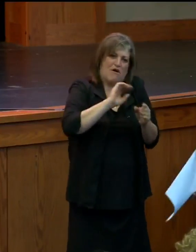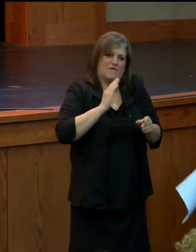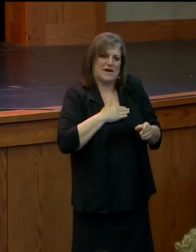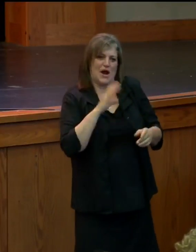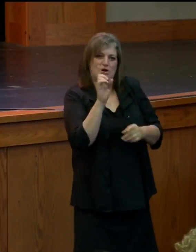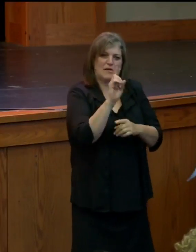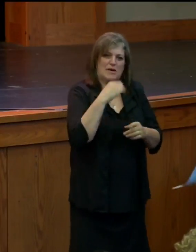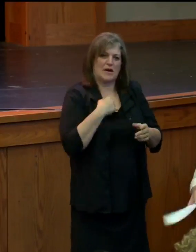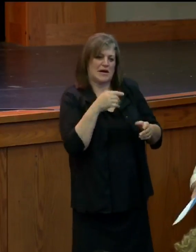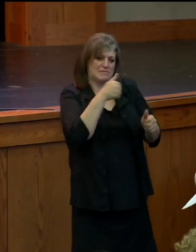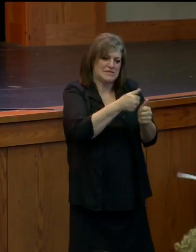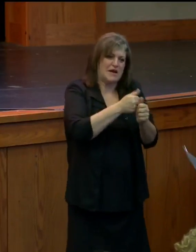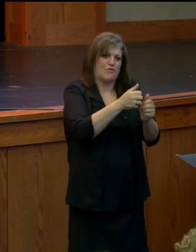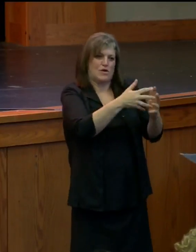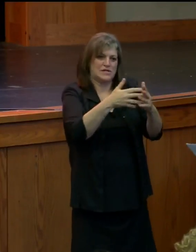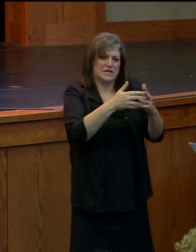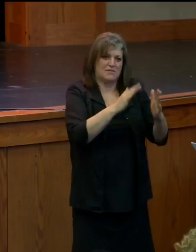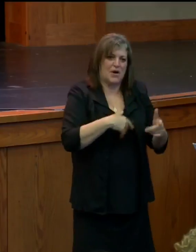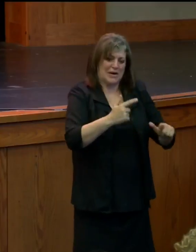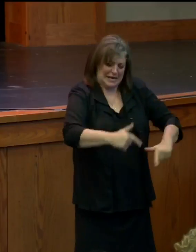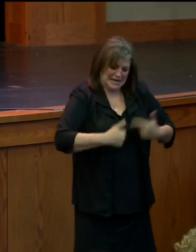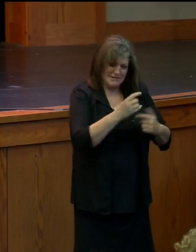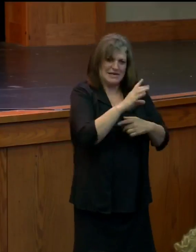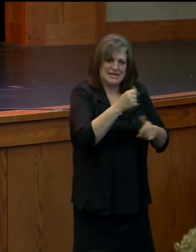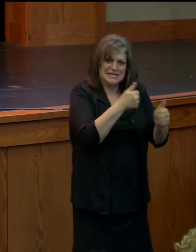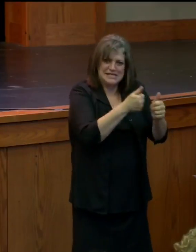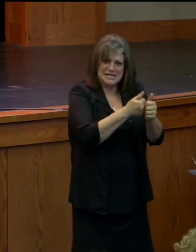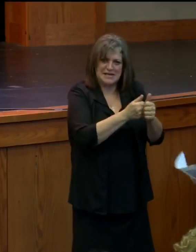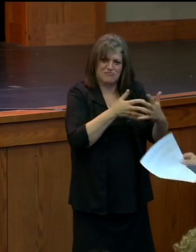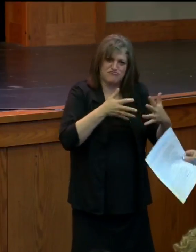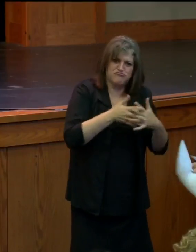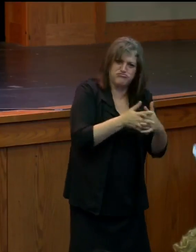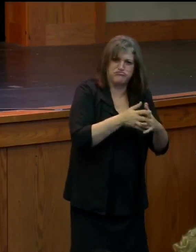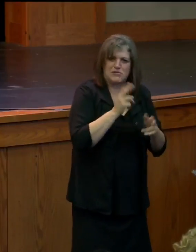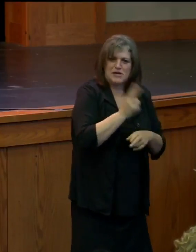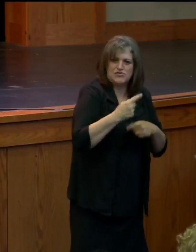WHO WAS AN AMERICAN AND WHO DID LIVE IN D.C.